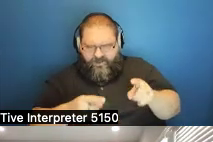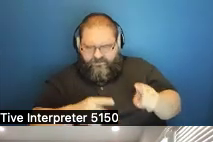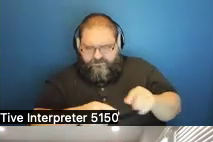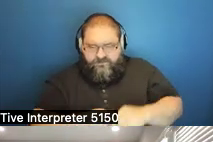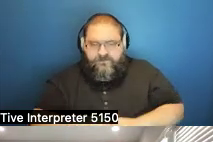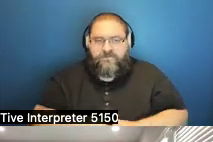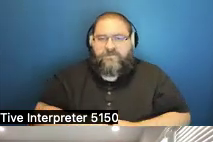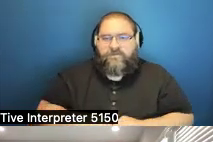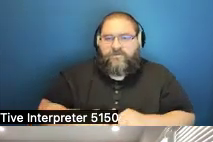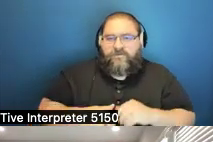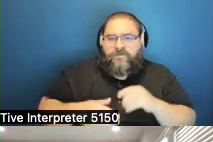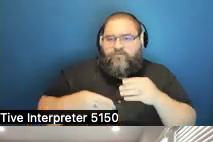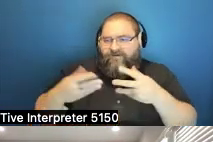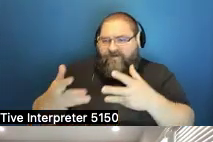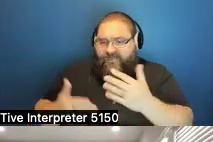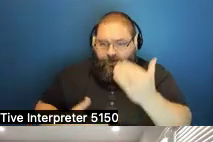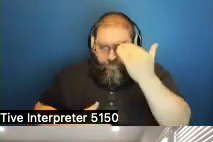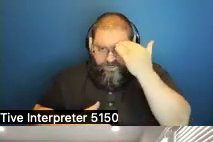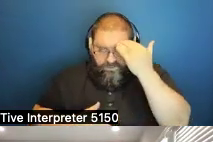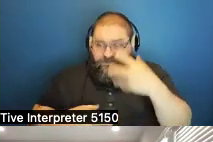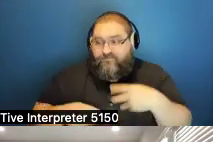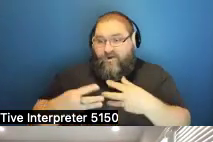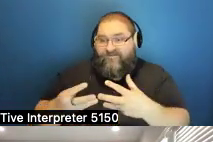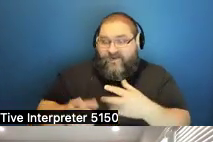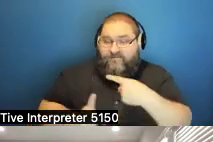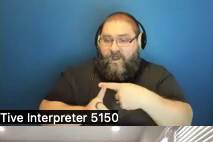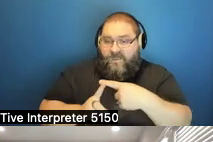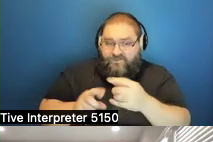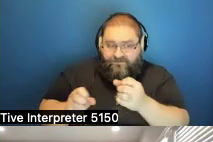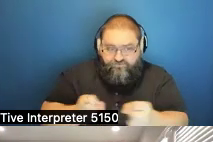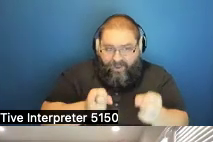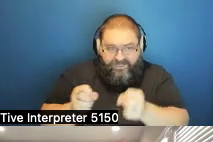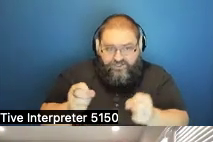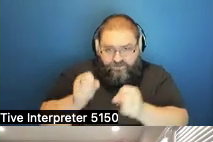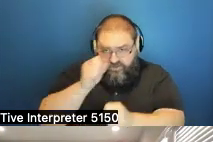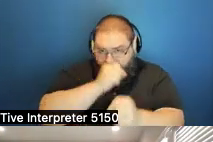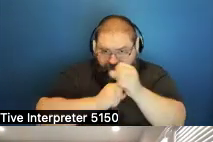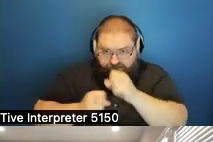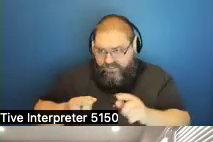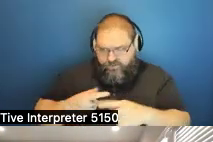19:44:37 providing positive strategy and encouragement to replace the habit.